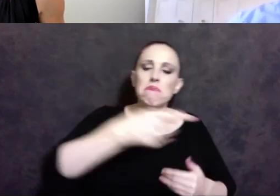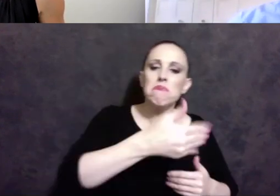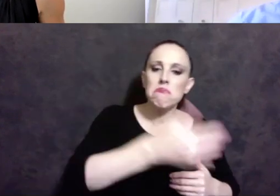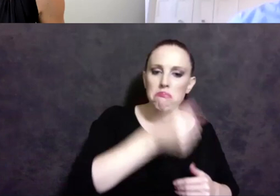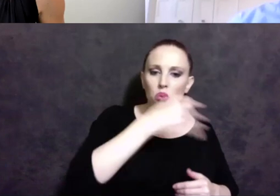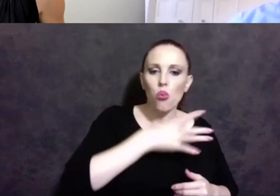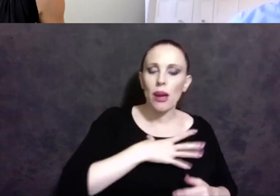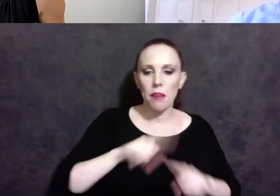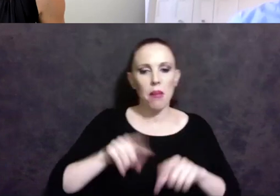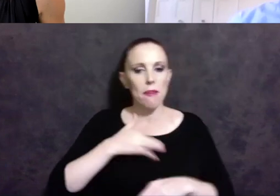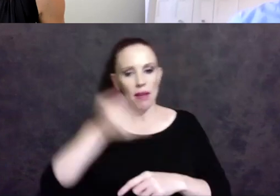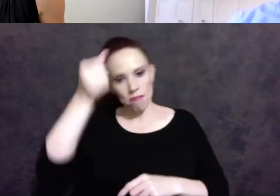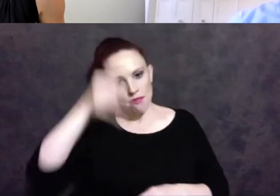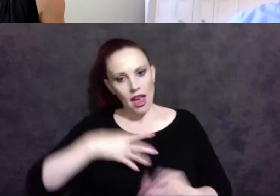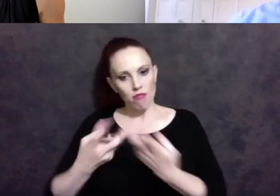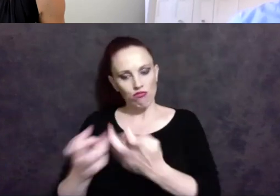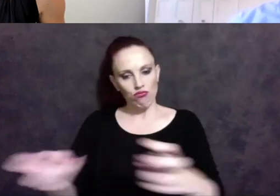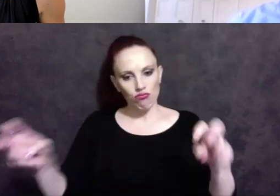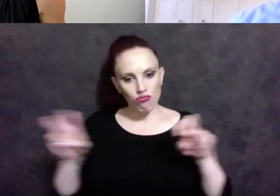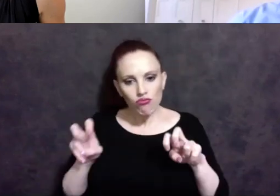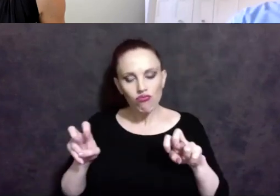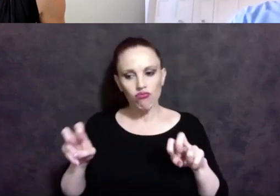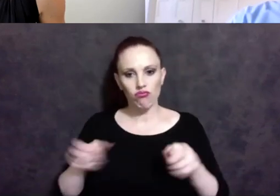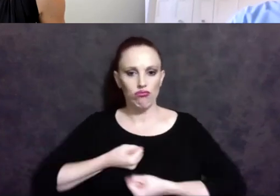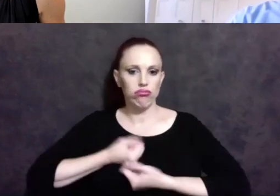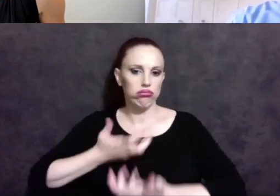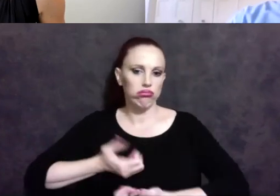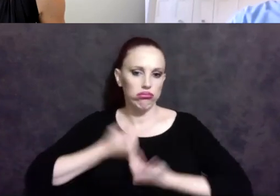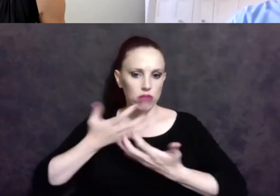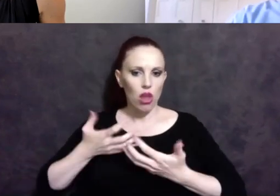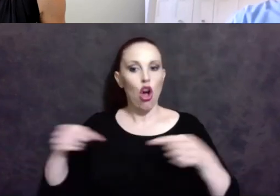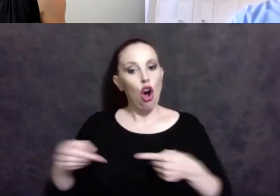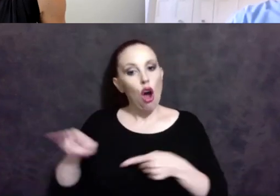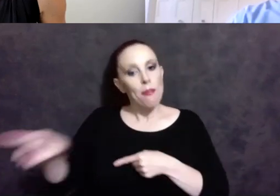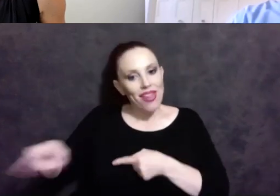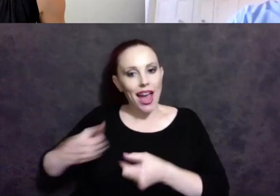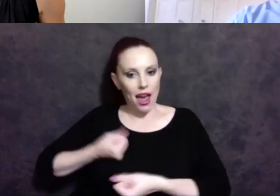a circle, talking about the harm that they have caused and they are also talking about